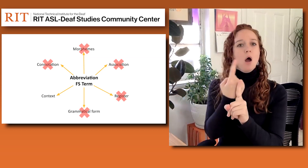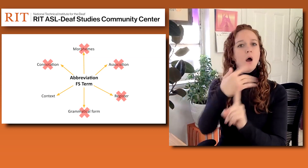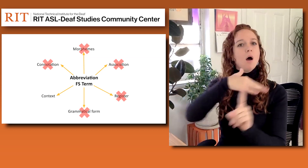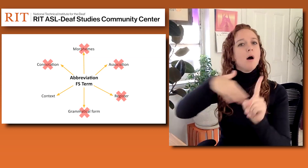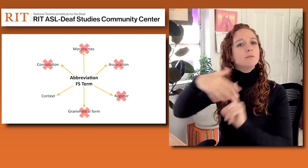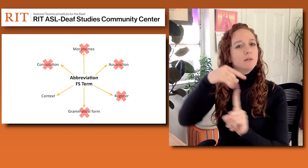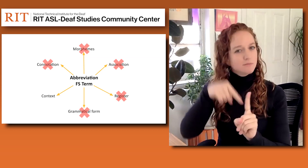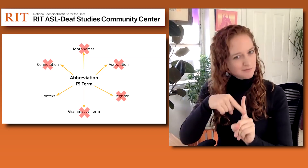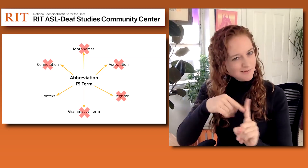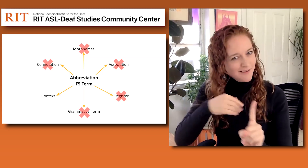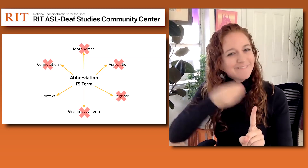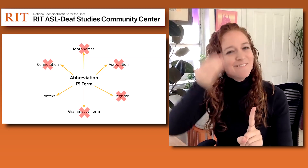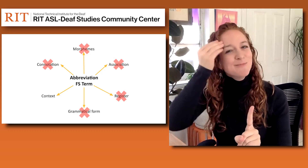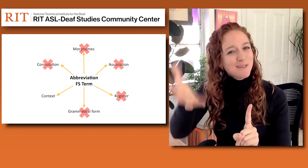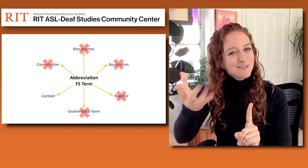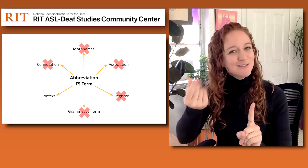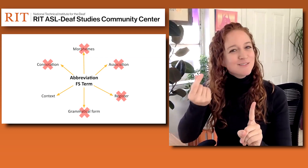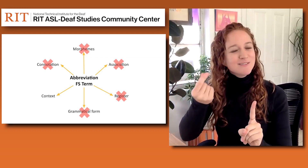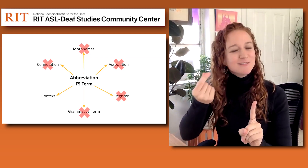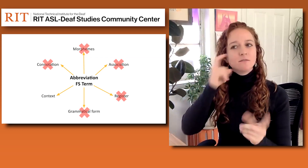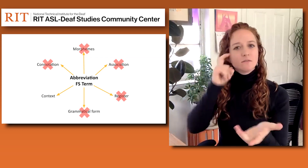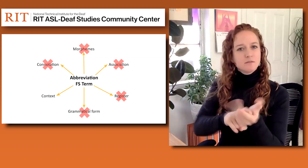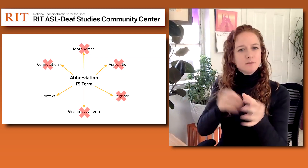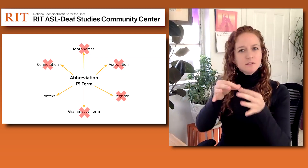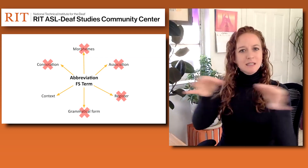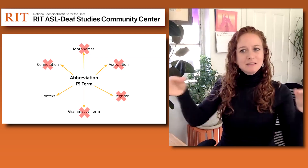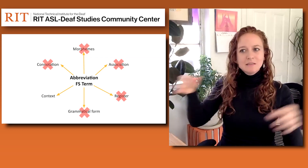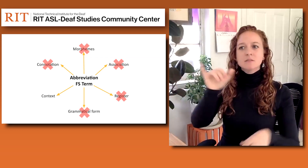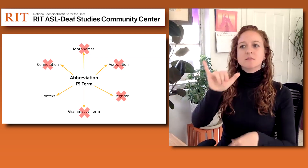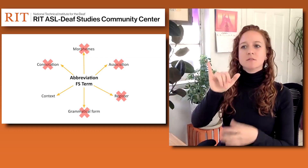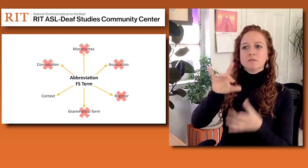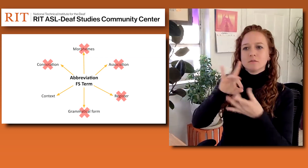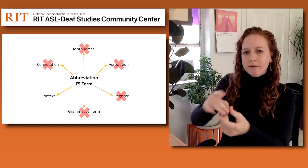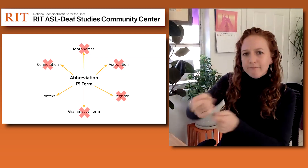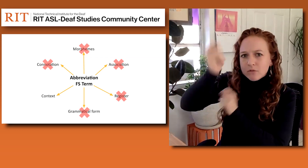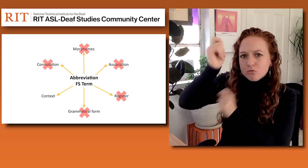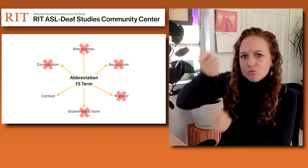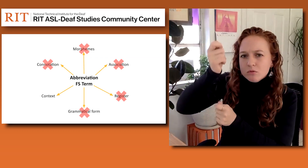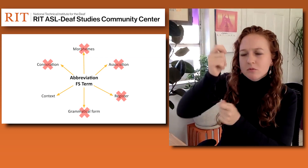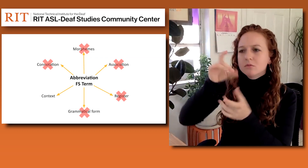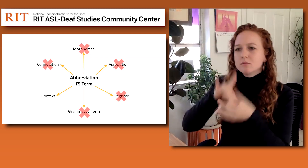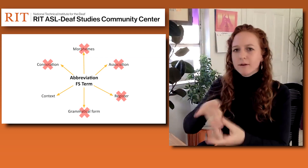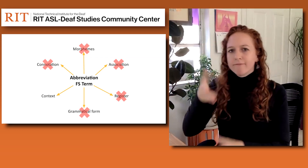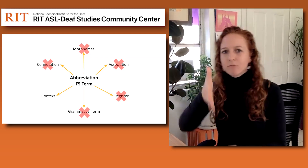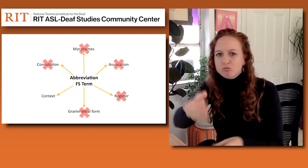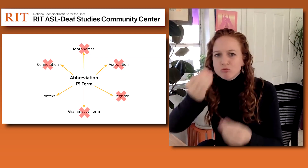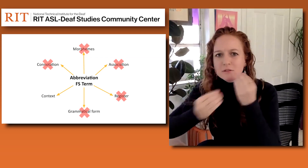No idea. We have some contextual information because of what's around it. We've been talking about fishermen,